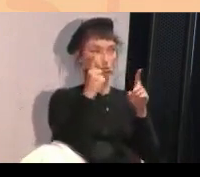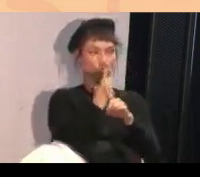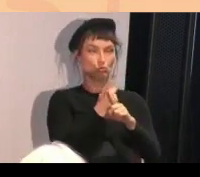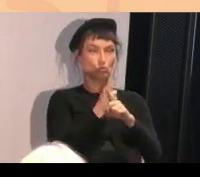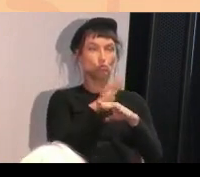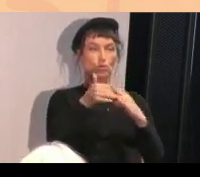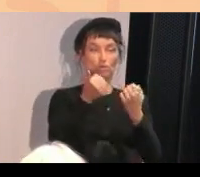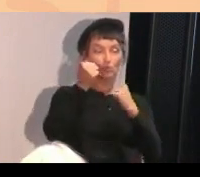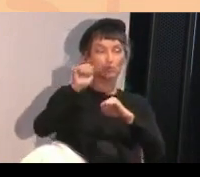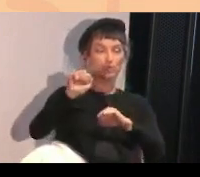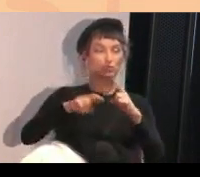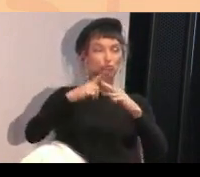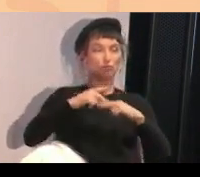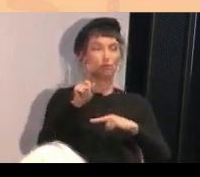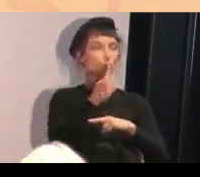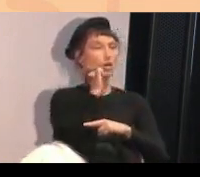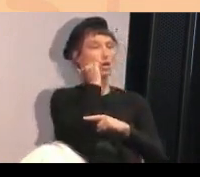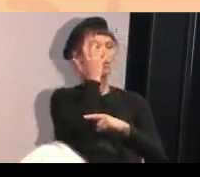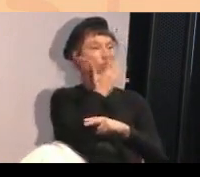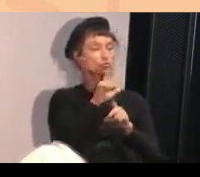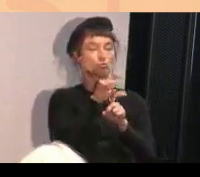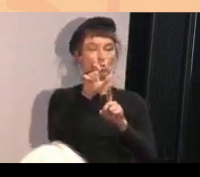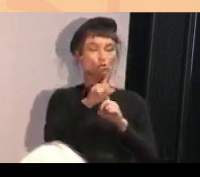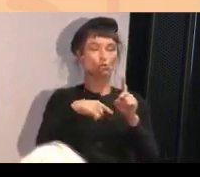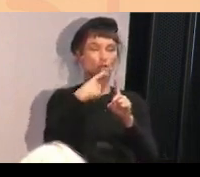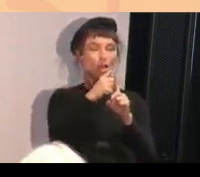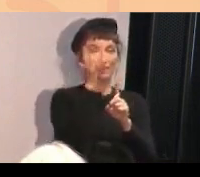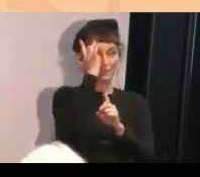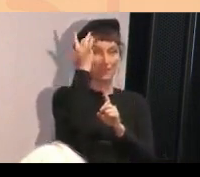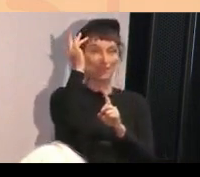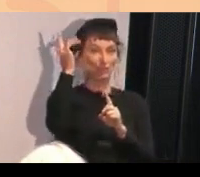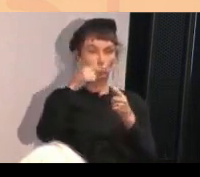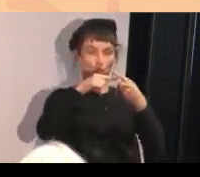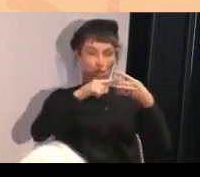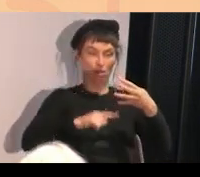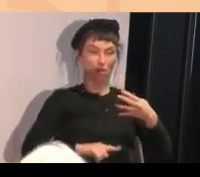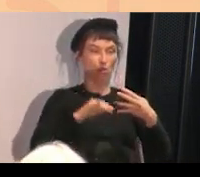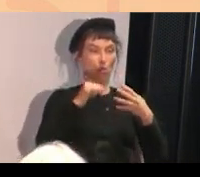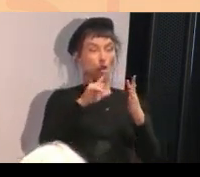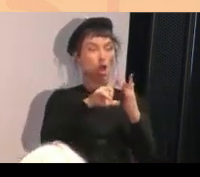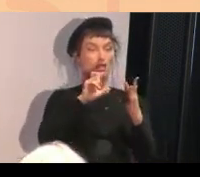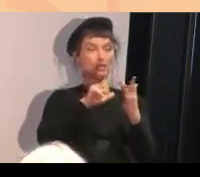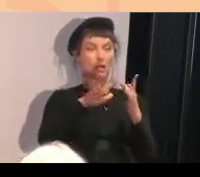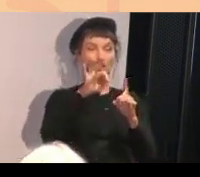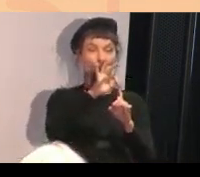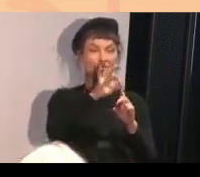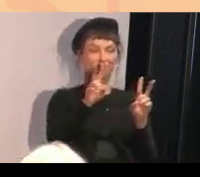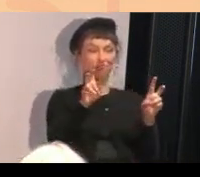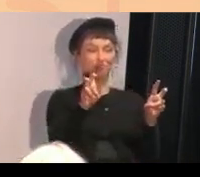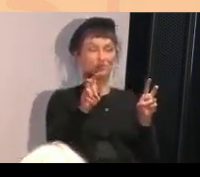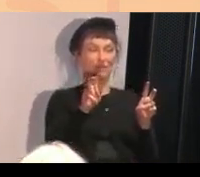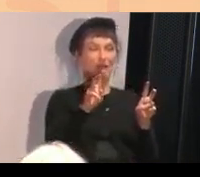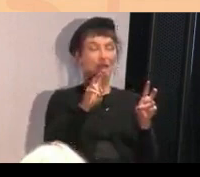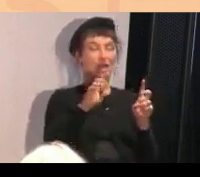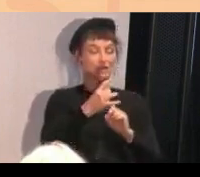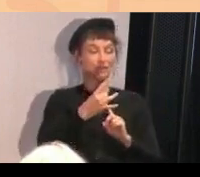protection of Indigenous cultural and intellectual property or ICIP and self-determination in First